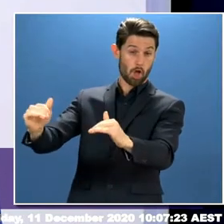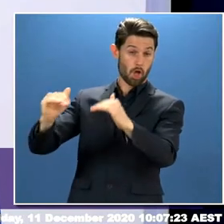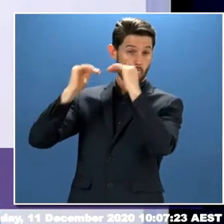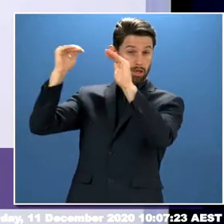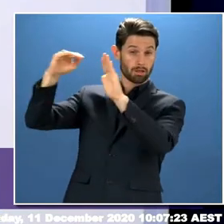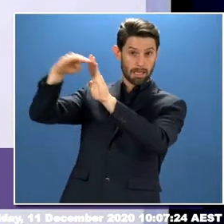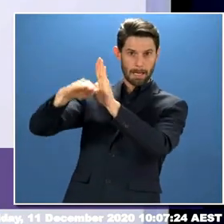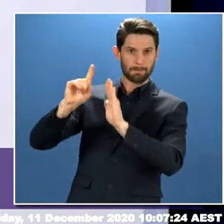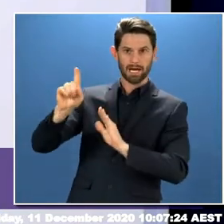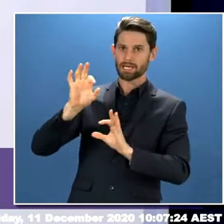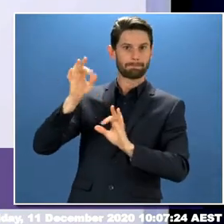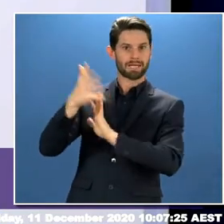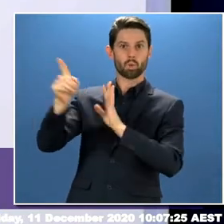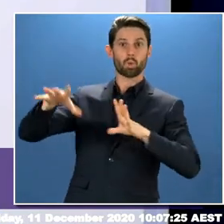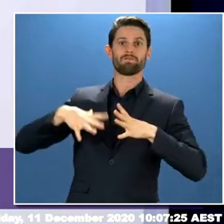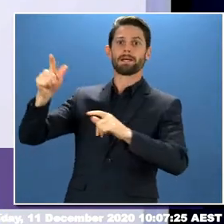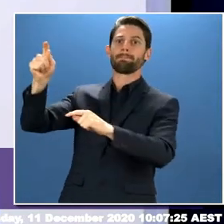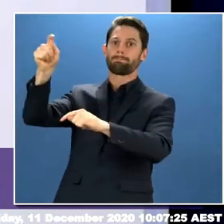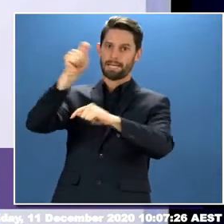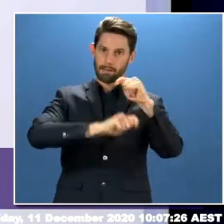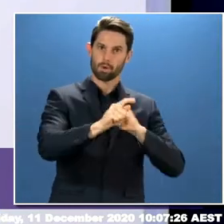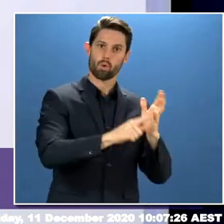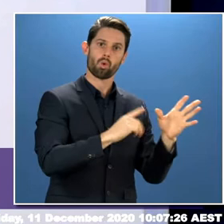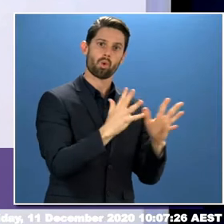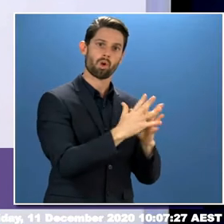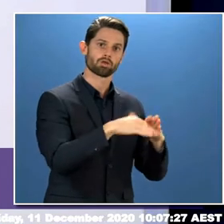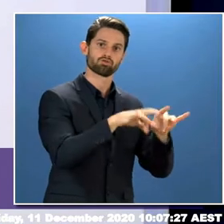But one way the Convention rights translate into Australian law in the